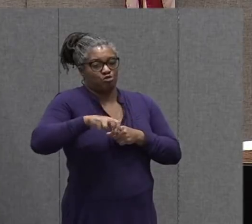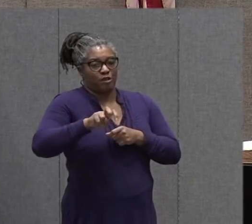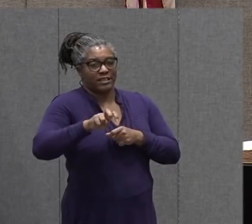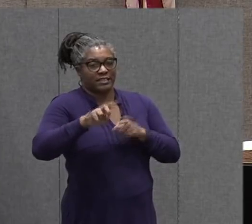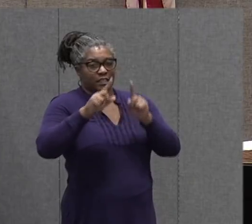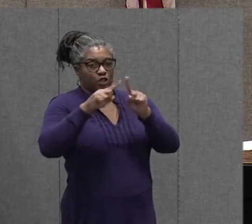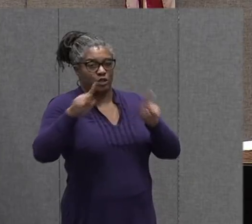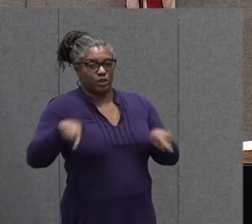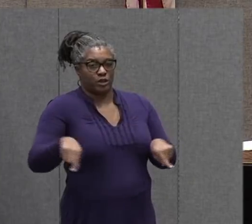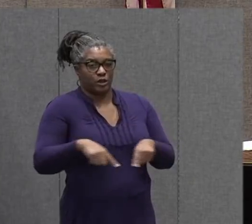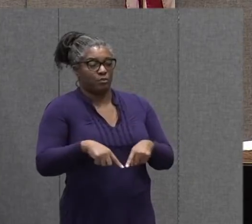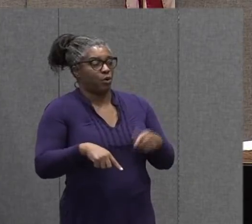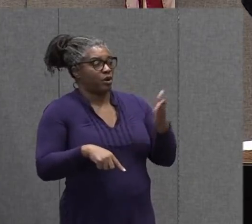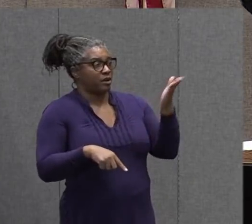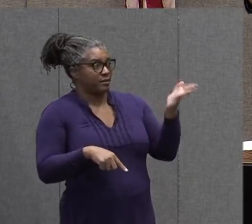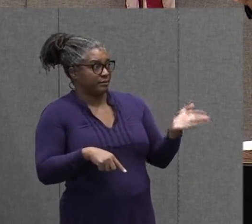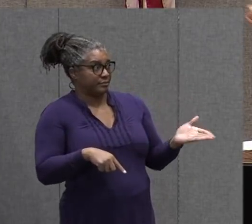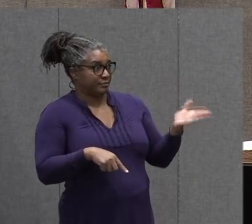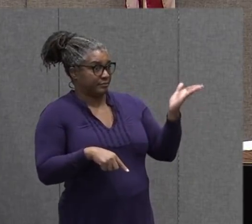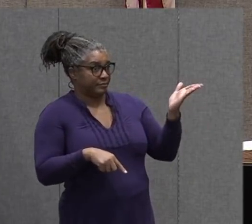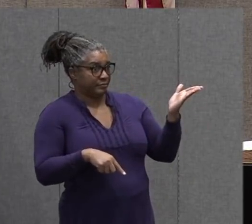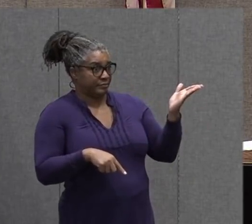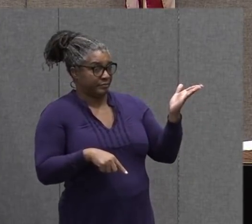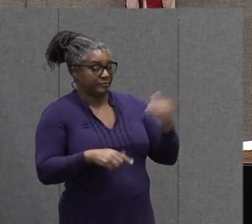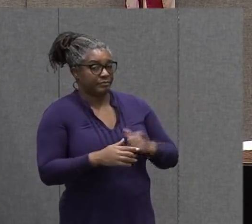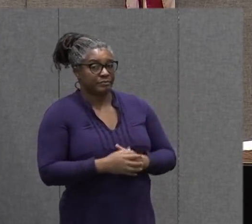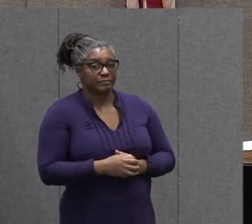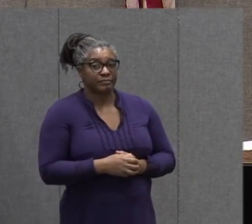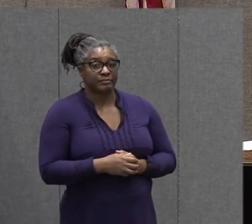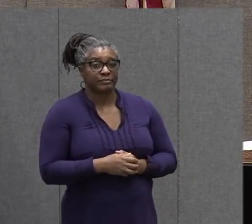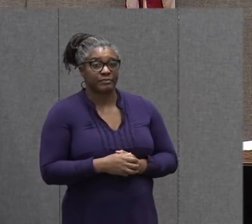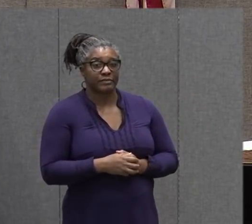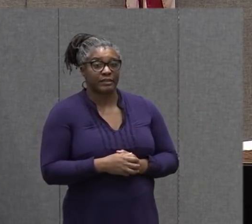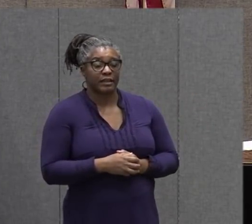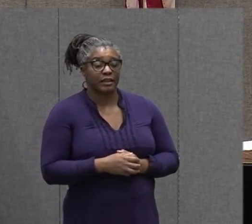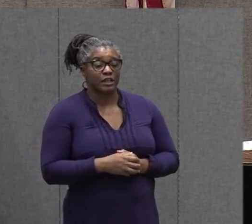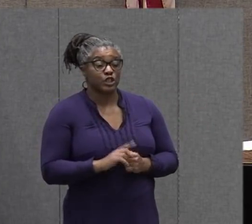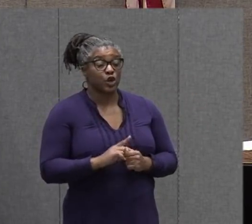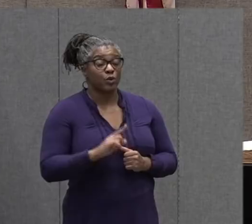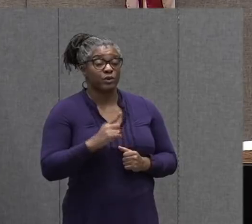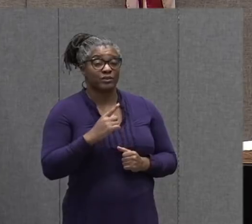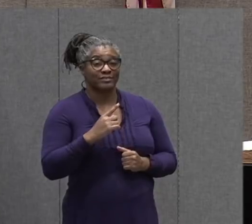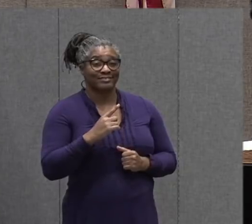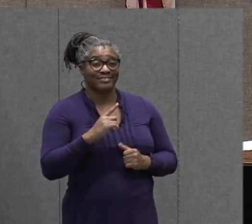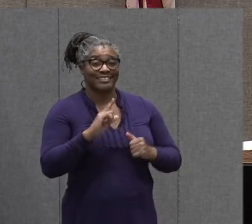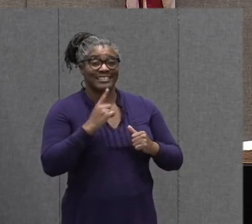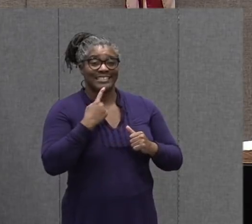is tell you to first, you're going to pour the grand cracker into the glass pie pan.